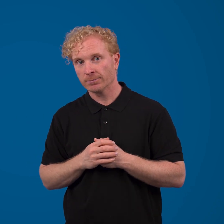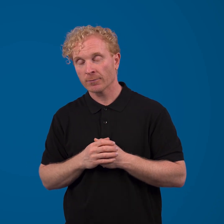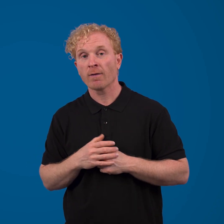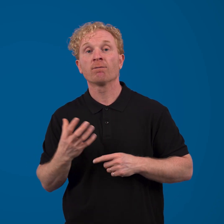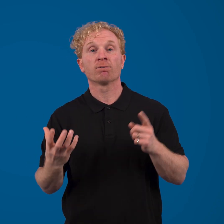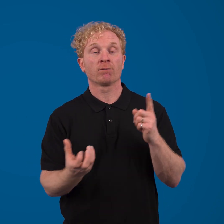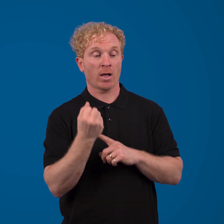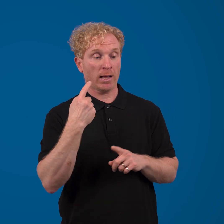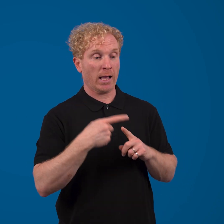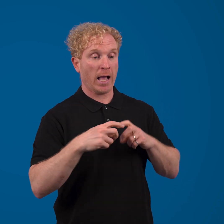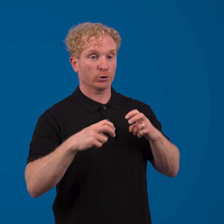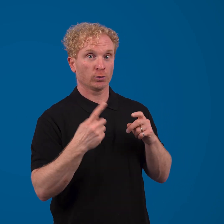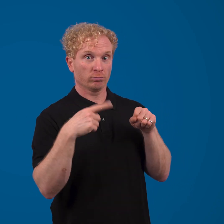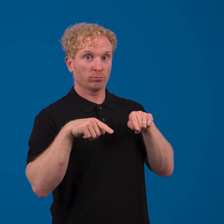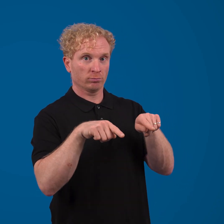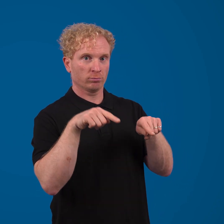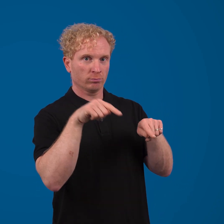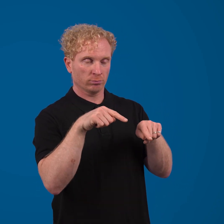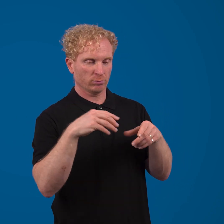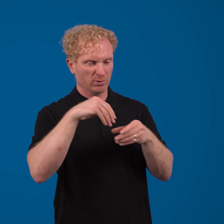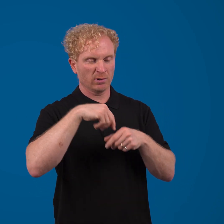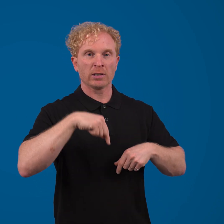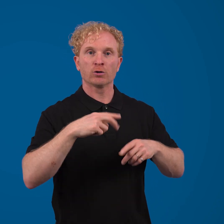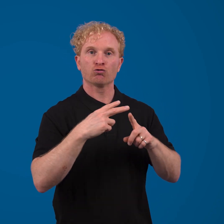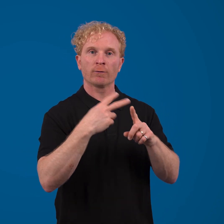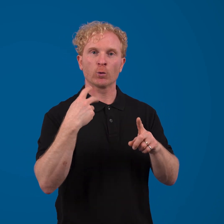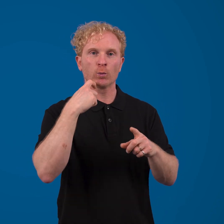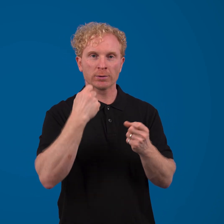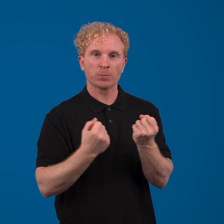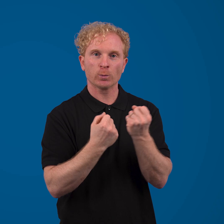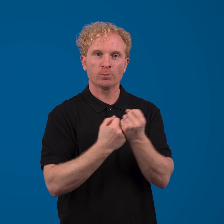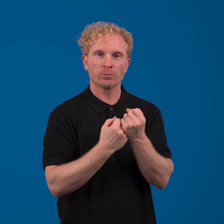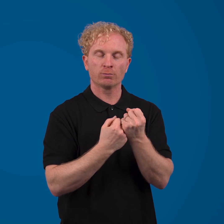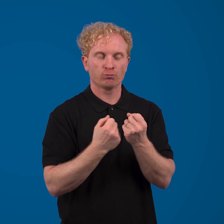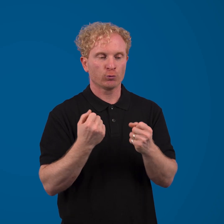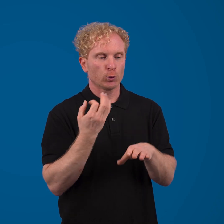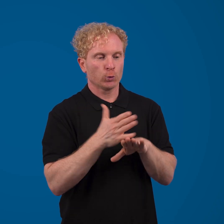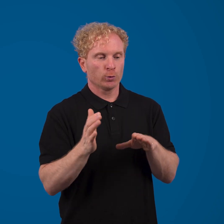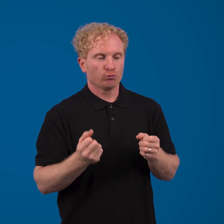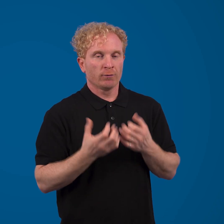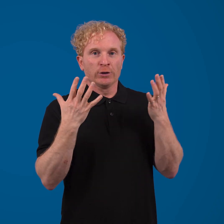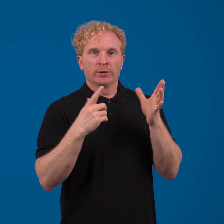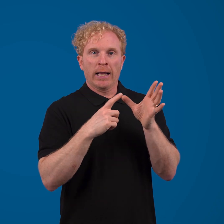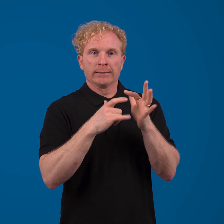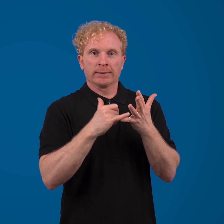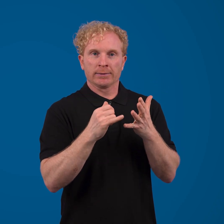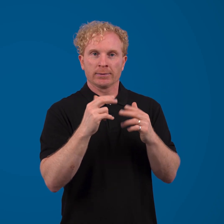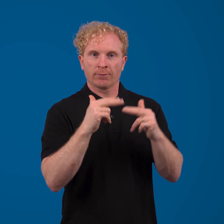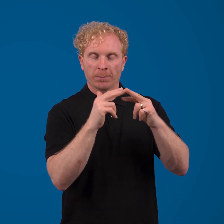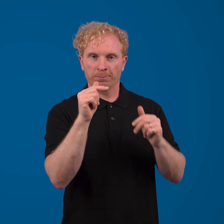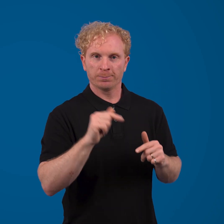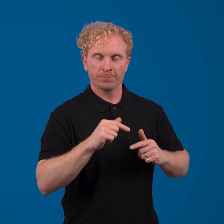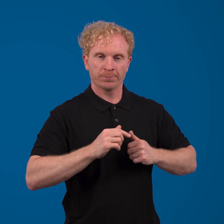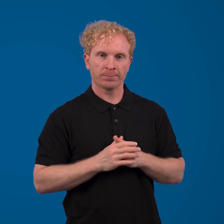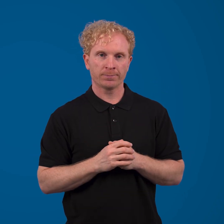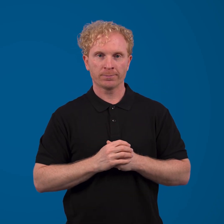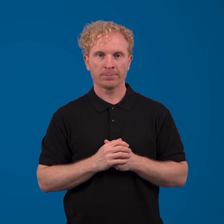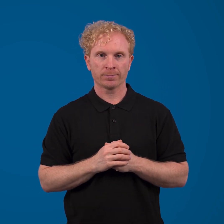The findings and actions of the Review will support the development of a refreshed ADS.